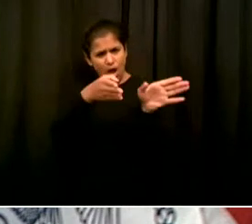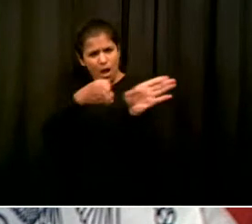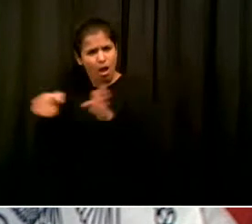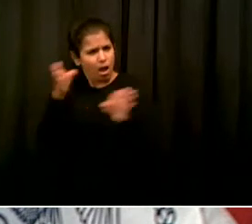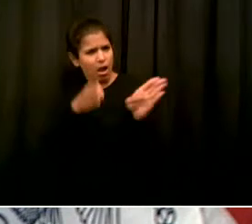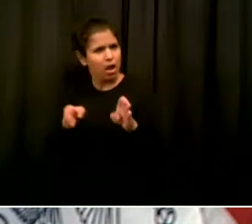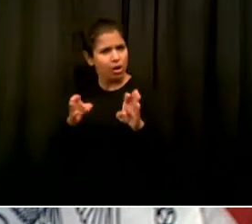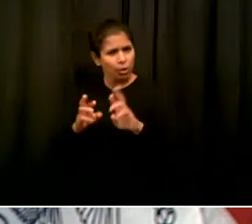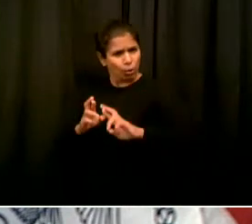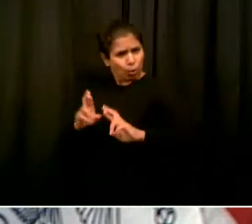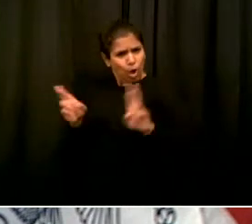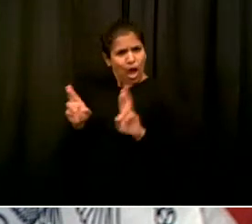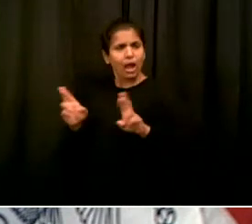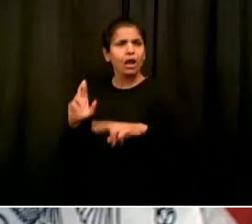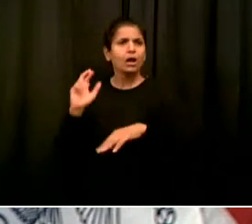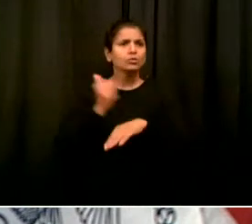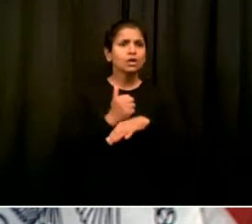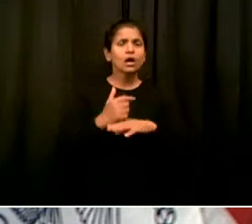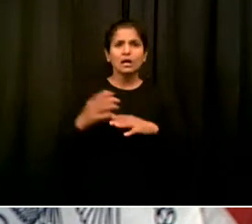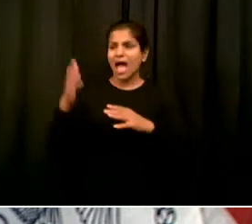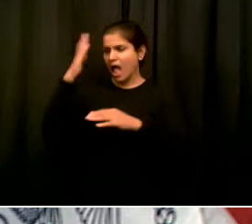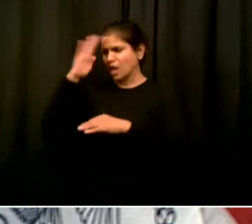THERE TO HANDLE